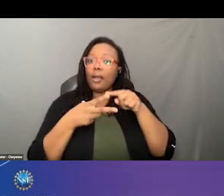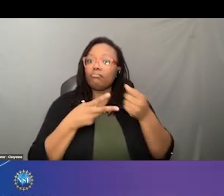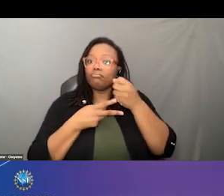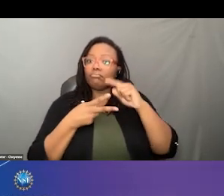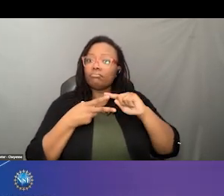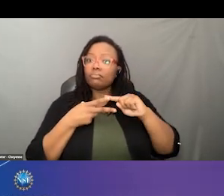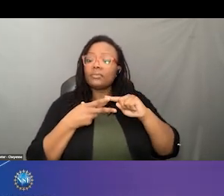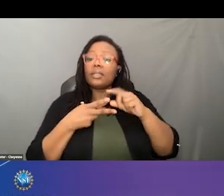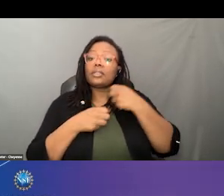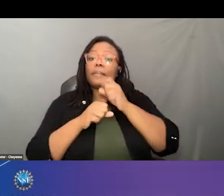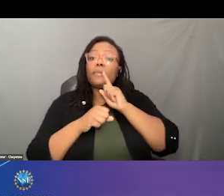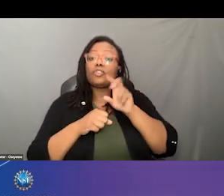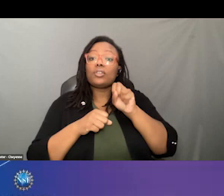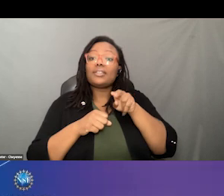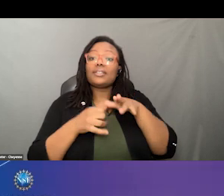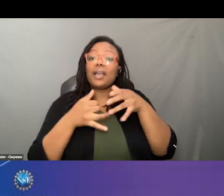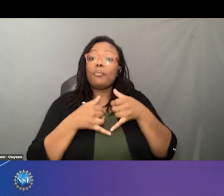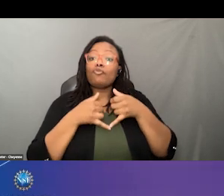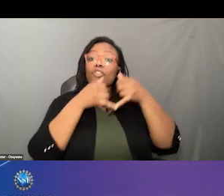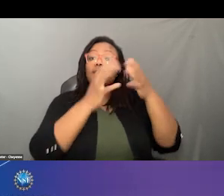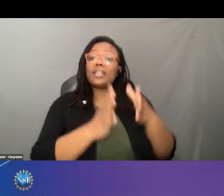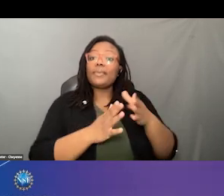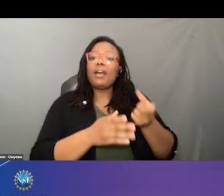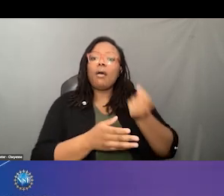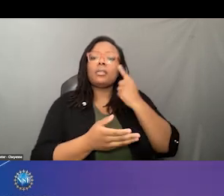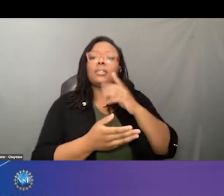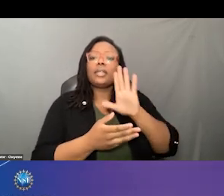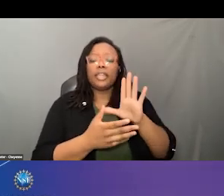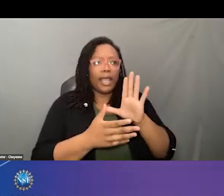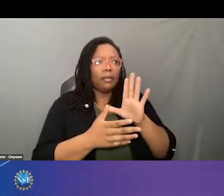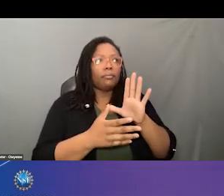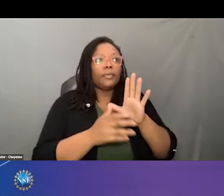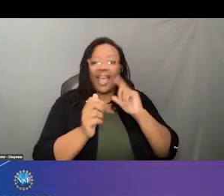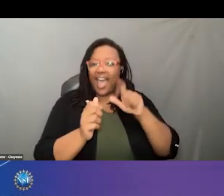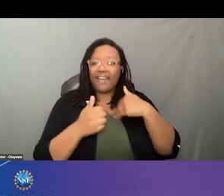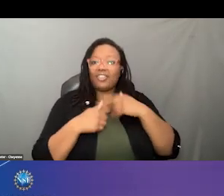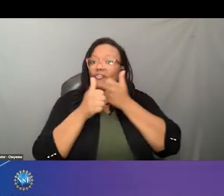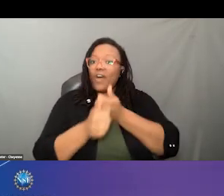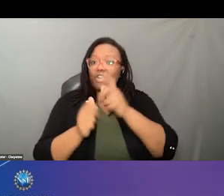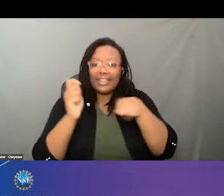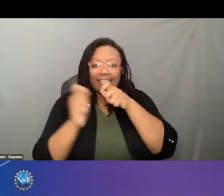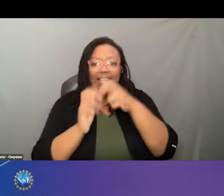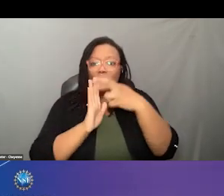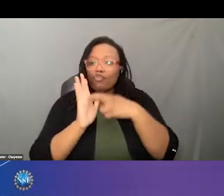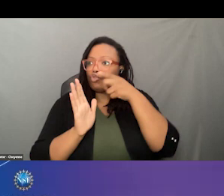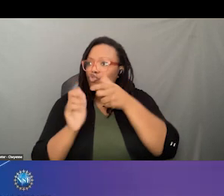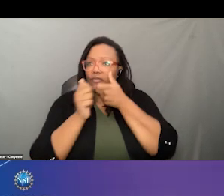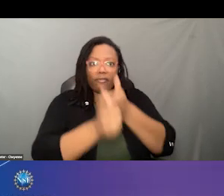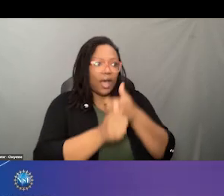So make sure that your sub-recipient understand that they're subject to the same, exact same rules that you are subject to.